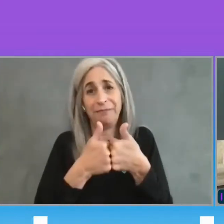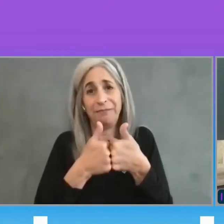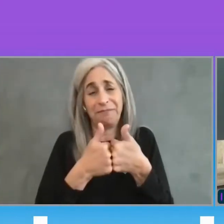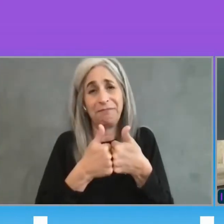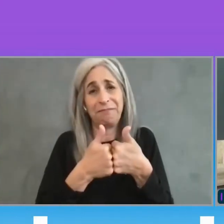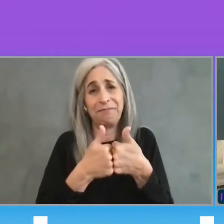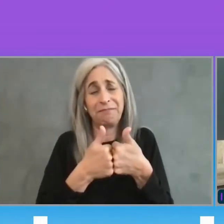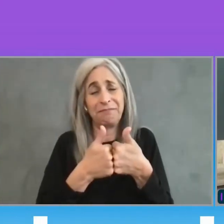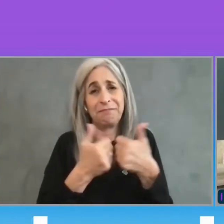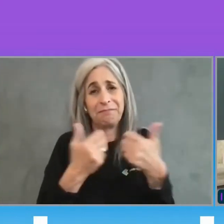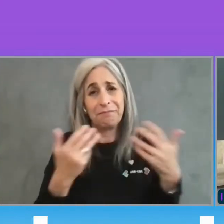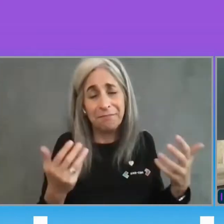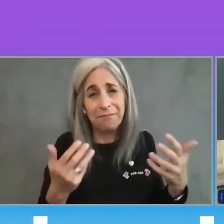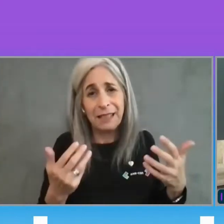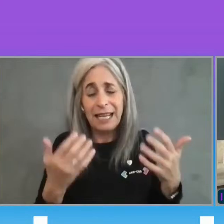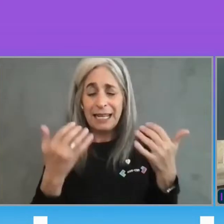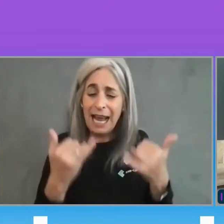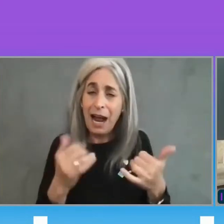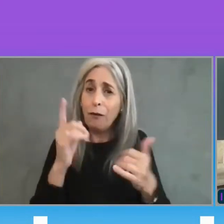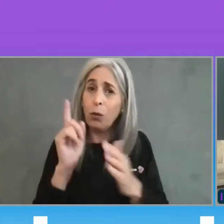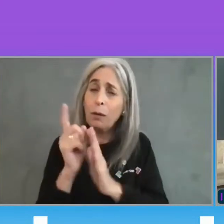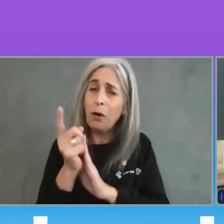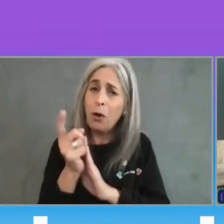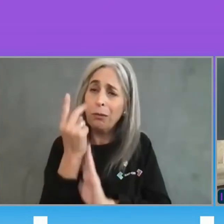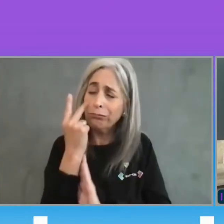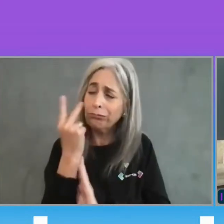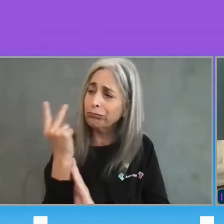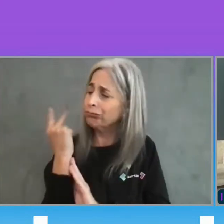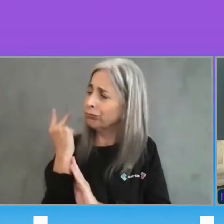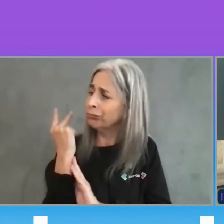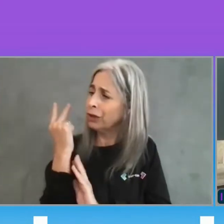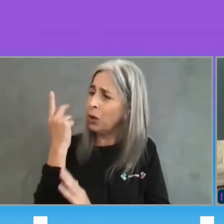challenges. Now, let's take a